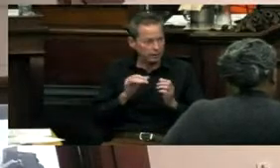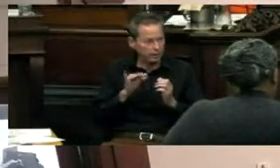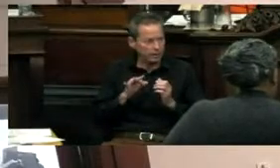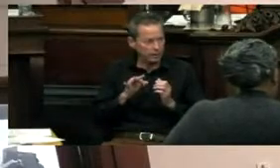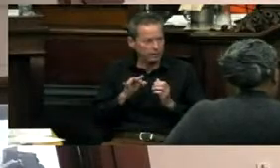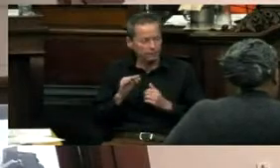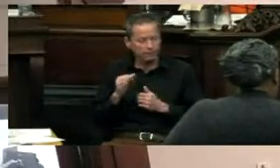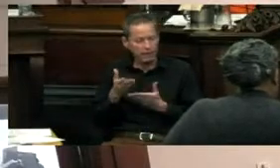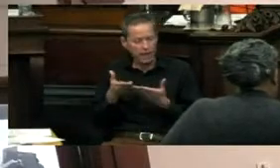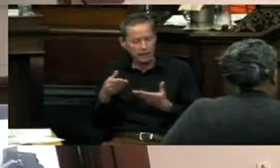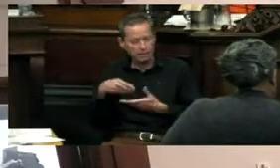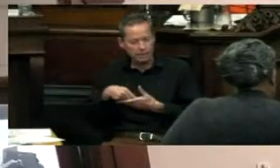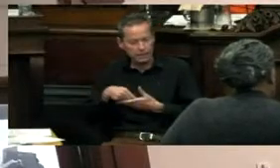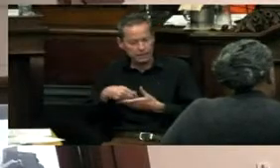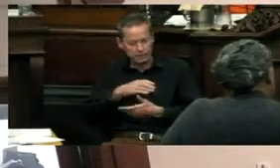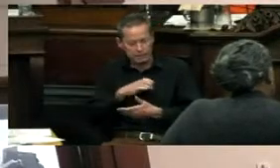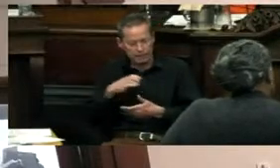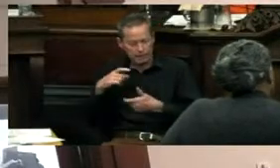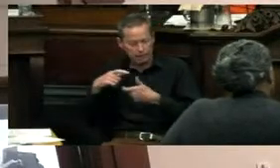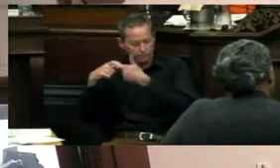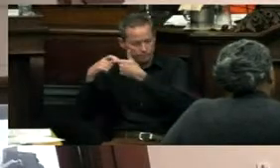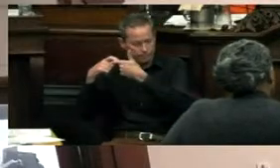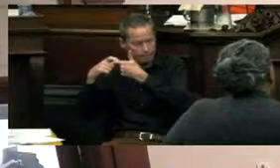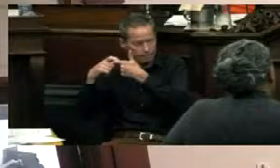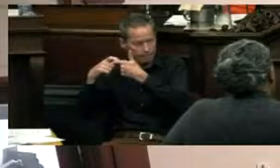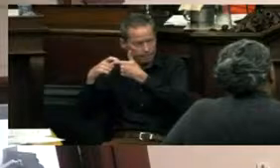clarification for corporation